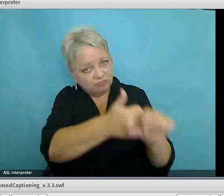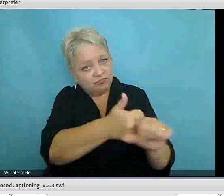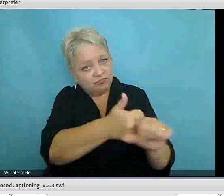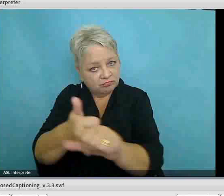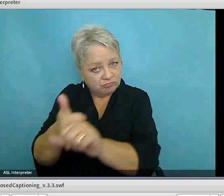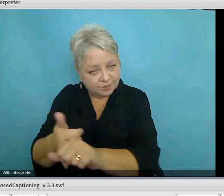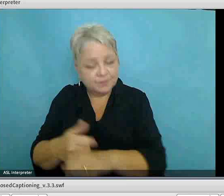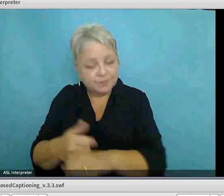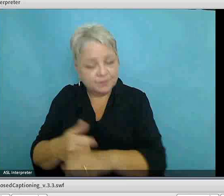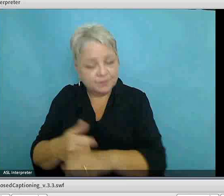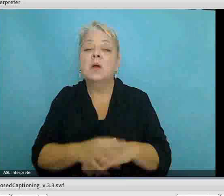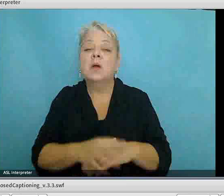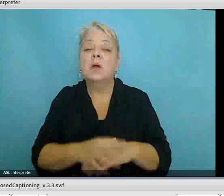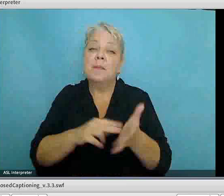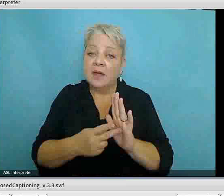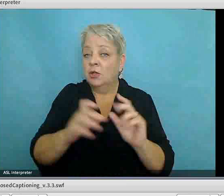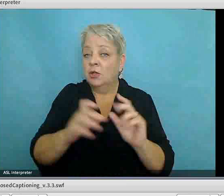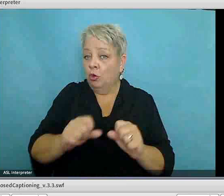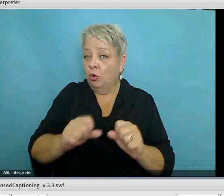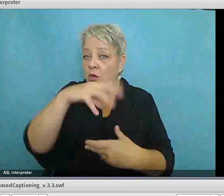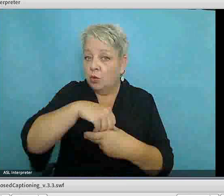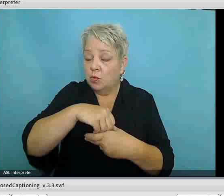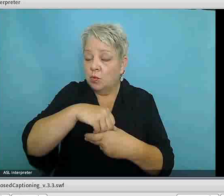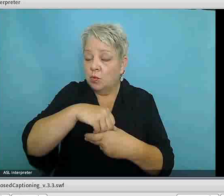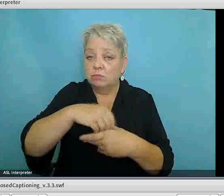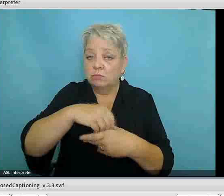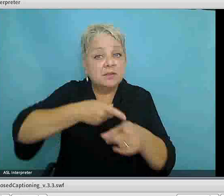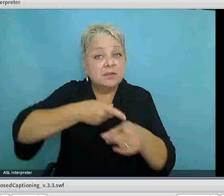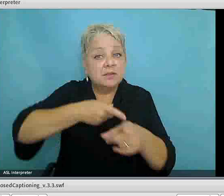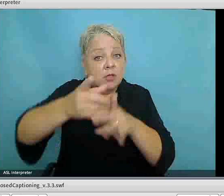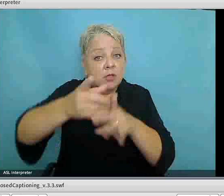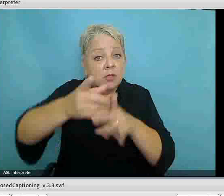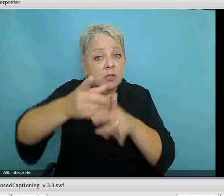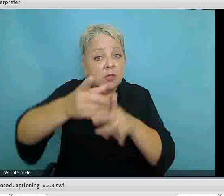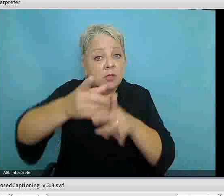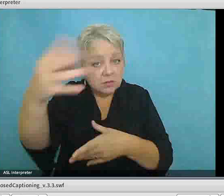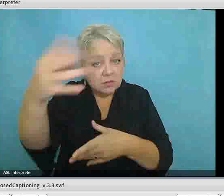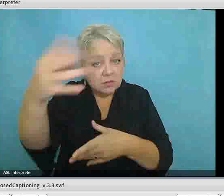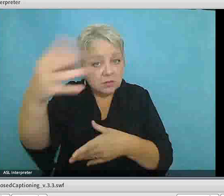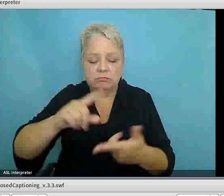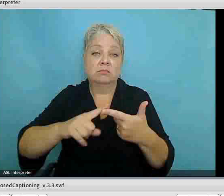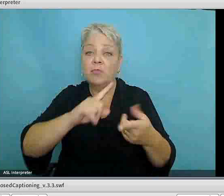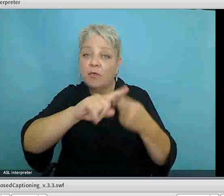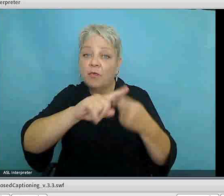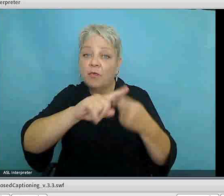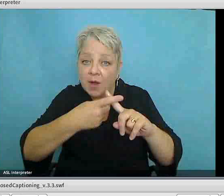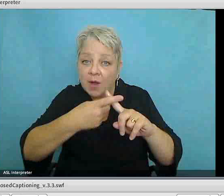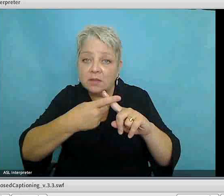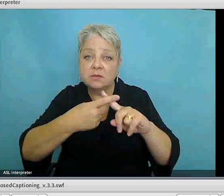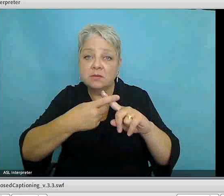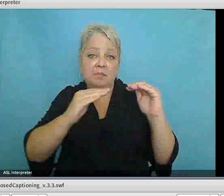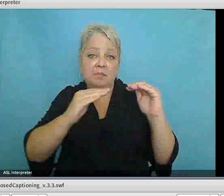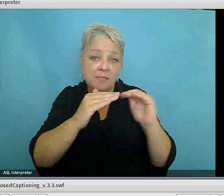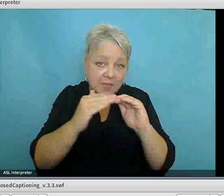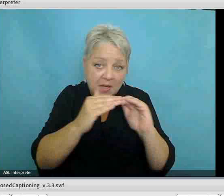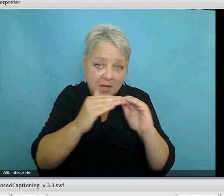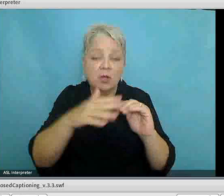So it could also include specialists, peers, and these are individuals that can support